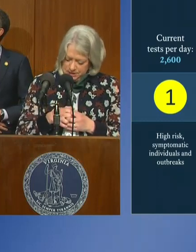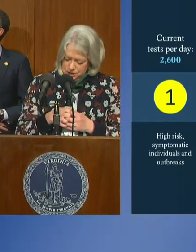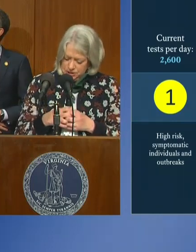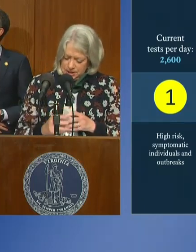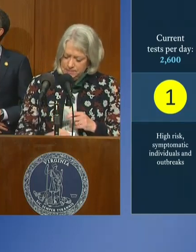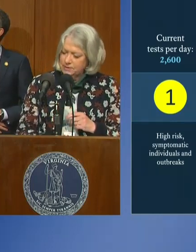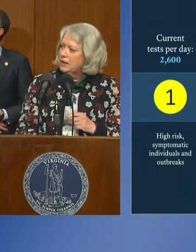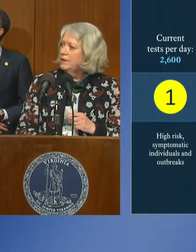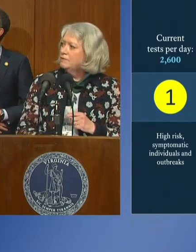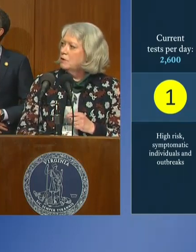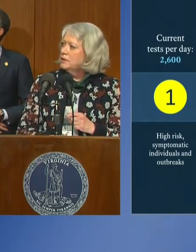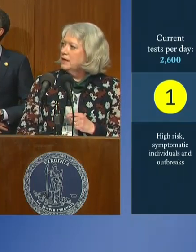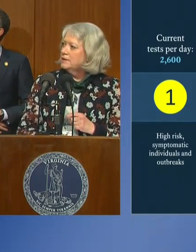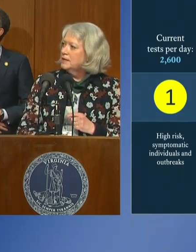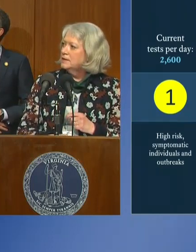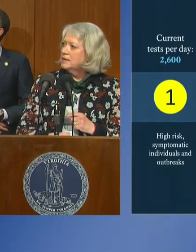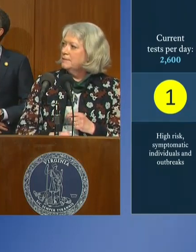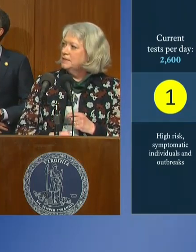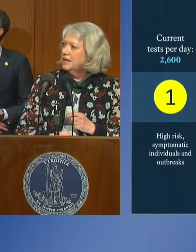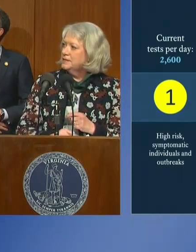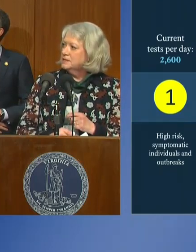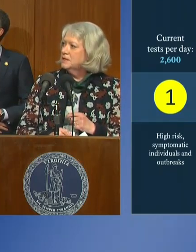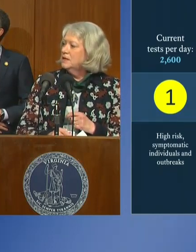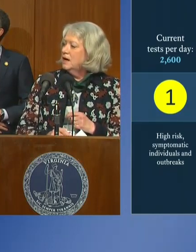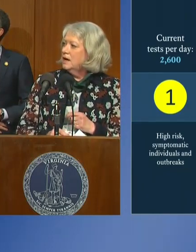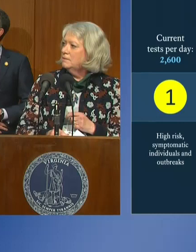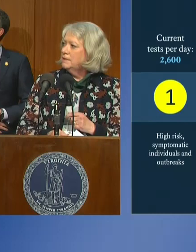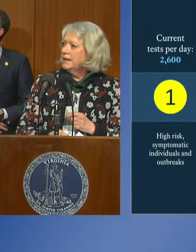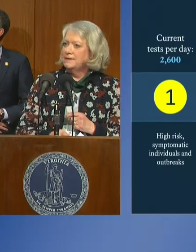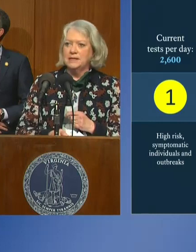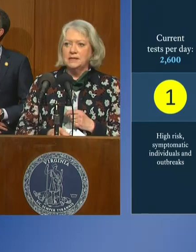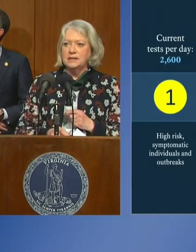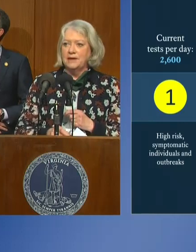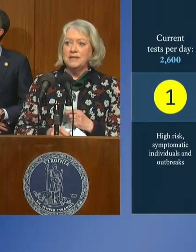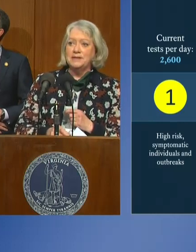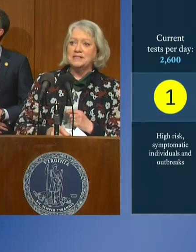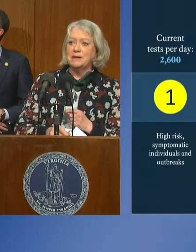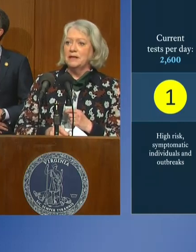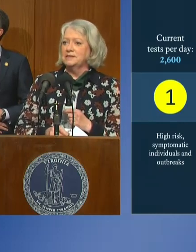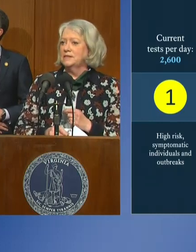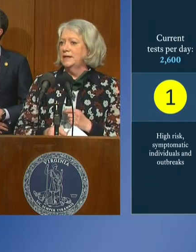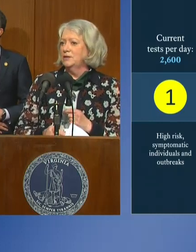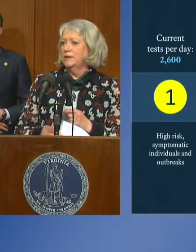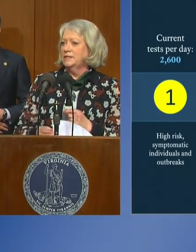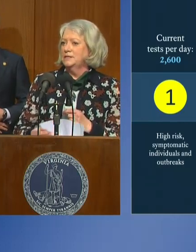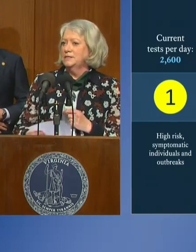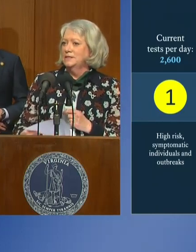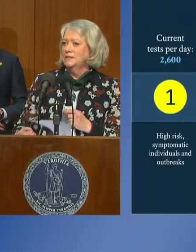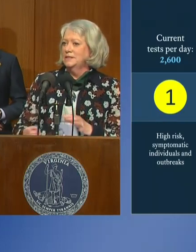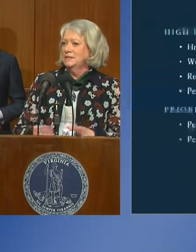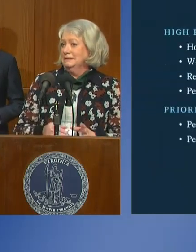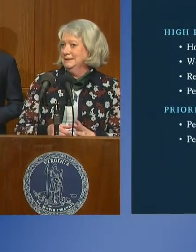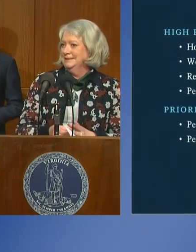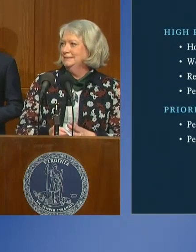BRINGING PEOPLE TO THE TABLE. SO WE'LL TALK MORE ABOUT THOSE THINGS YESTERDAY- GOING FORWARD